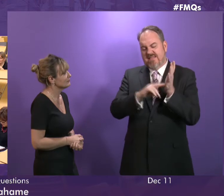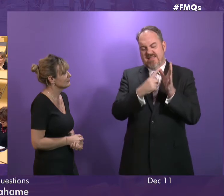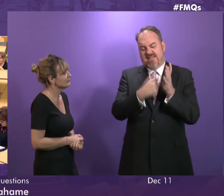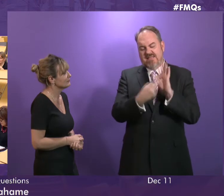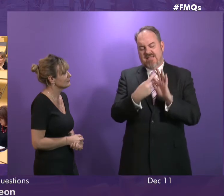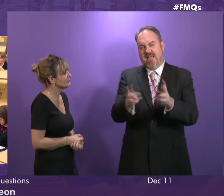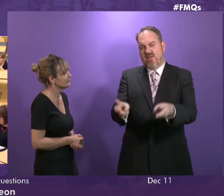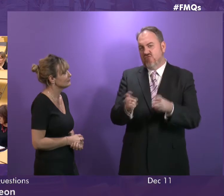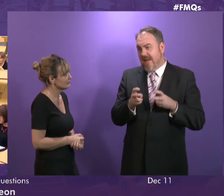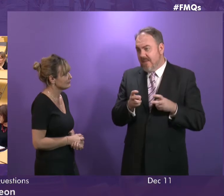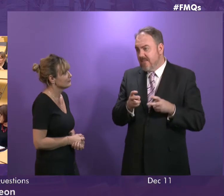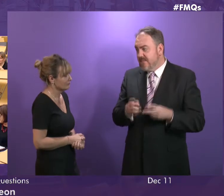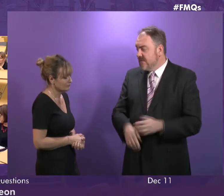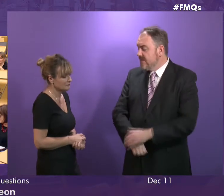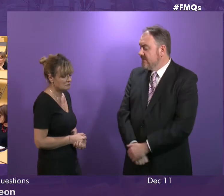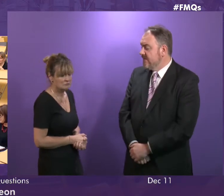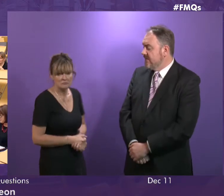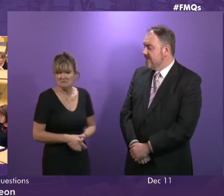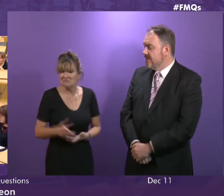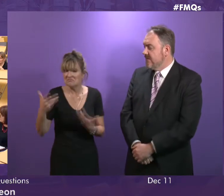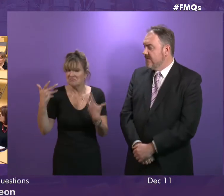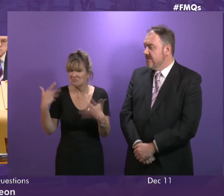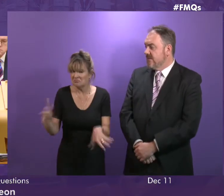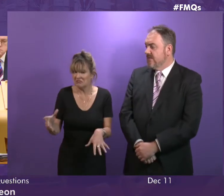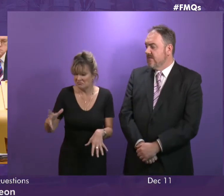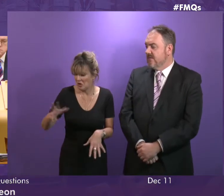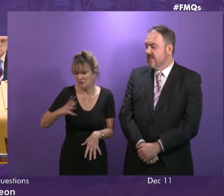We have already led the way in the United Kingdom on regulation of the use of snares.